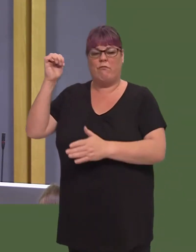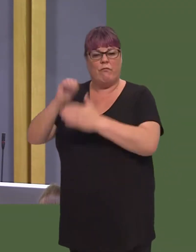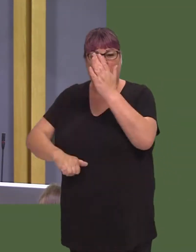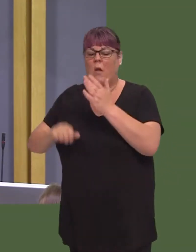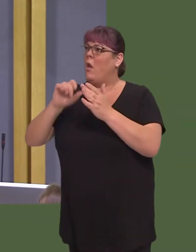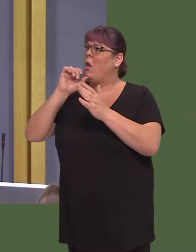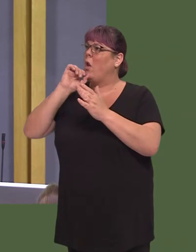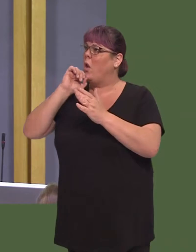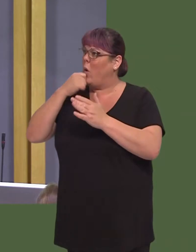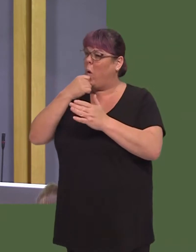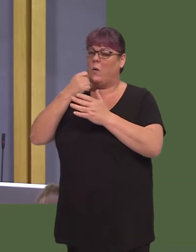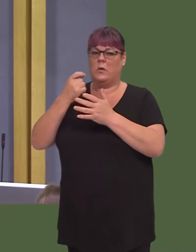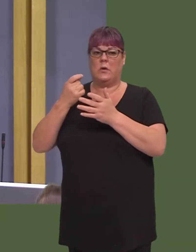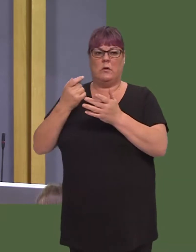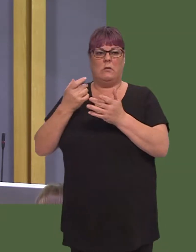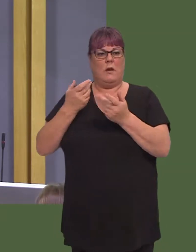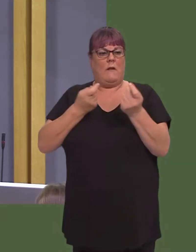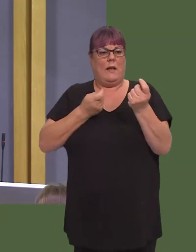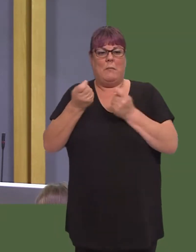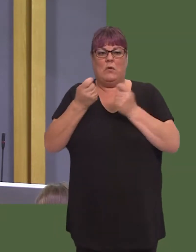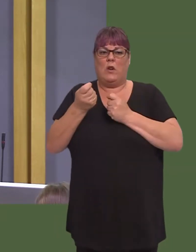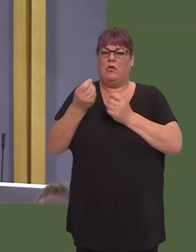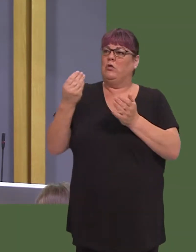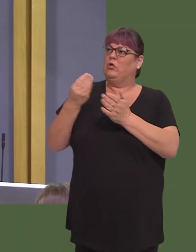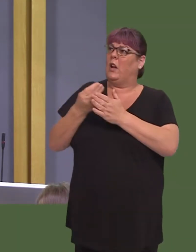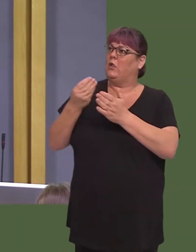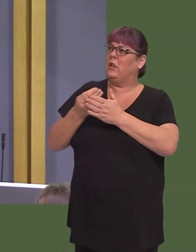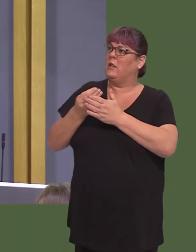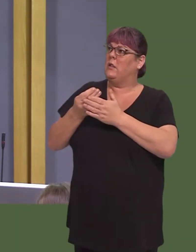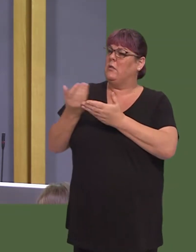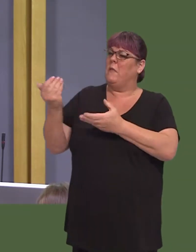important that we're able to access the academic staff that are needed in order for our universities